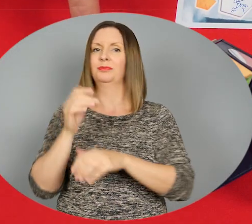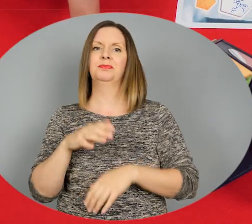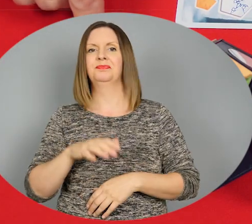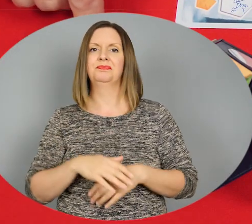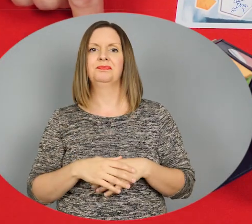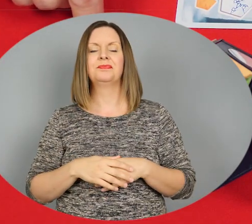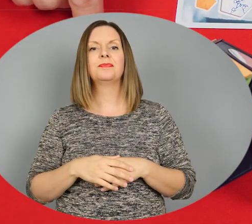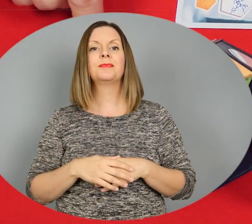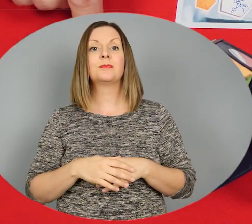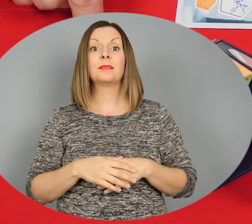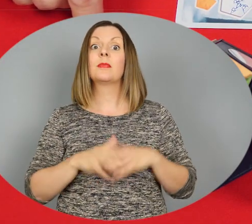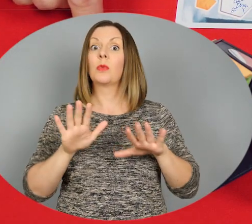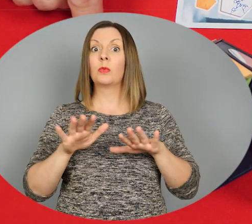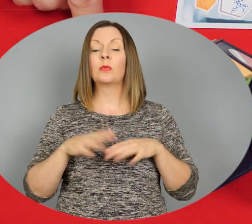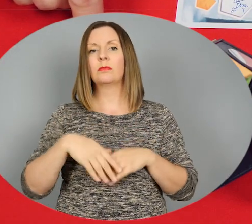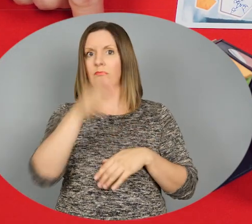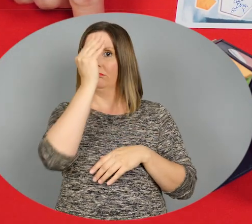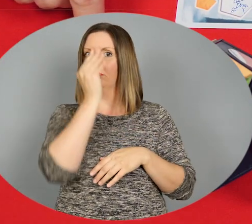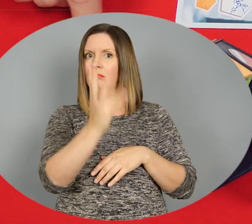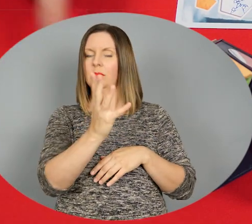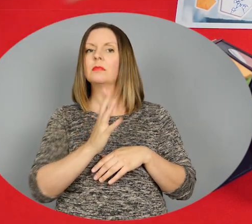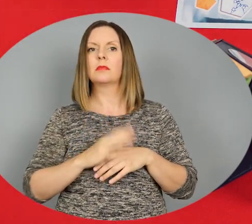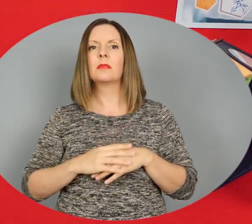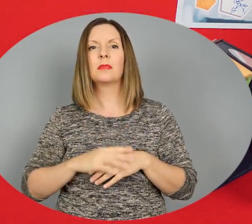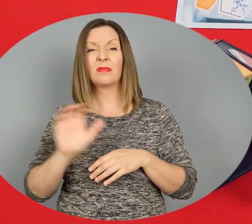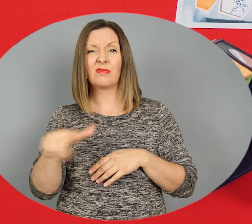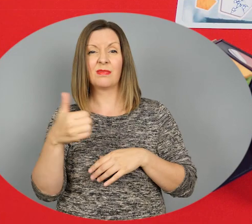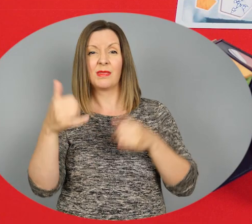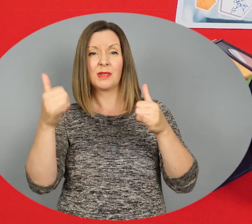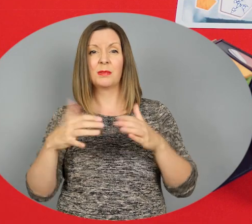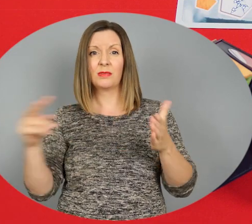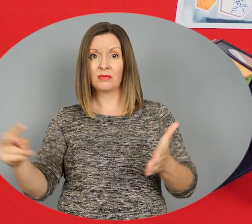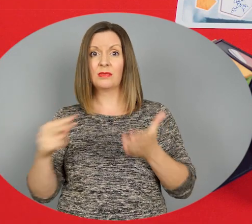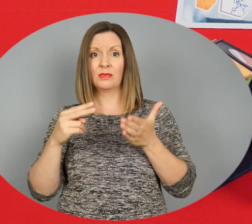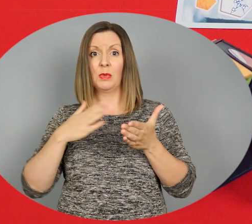this condition. I should also mention players can freely look at other player’s planets